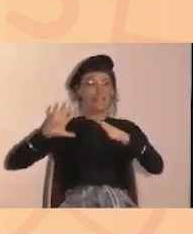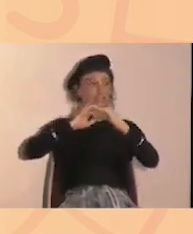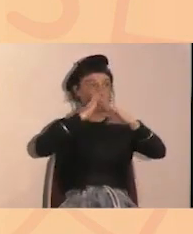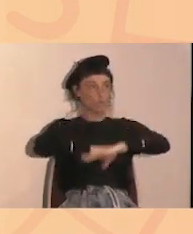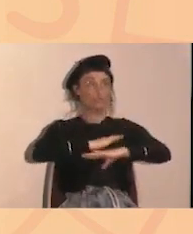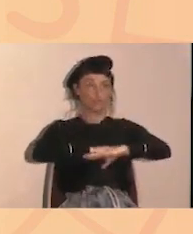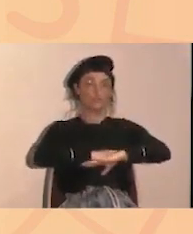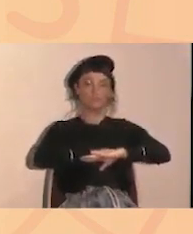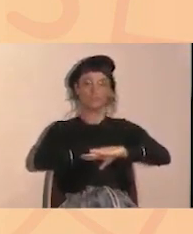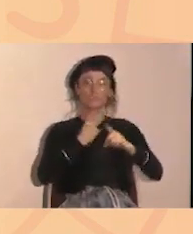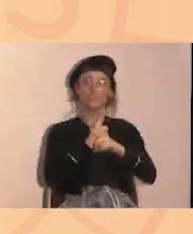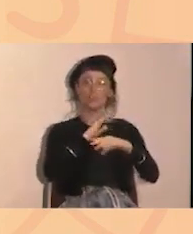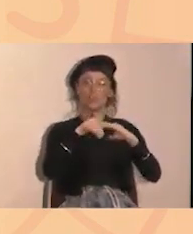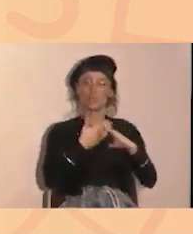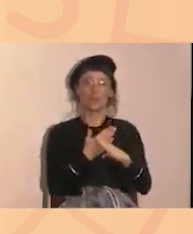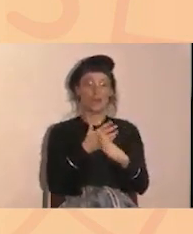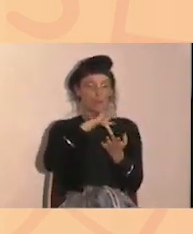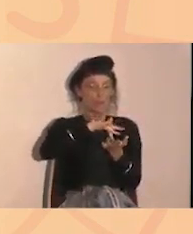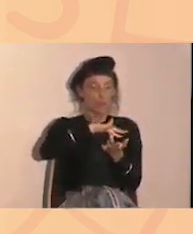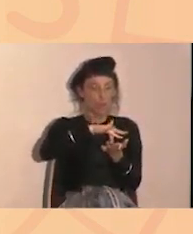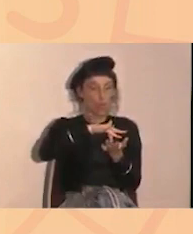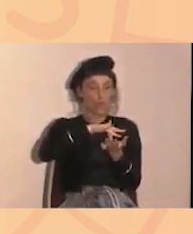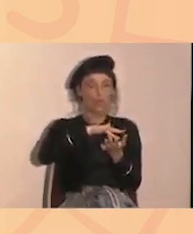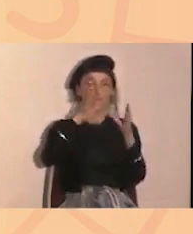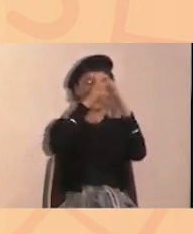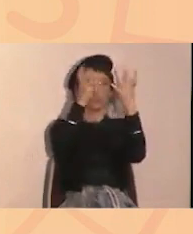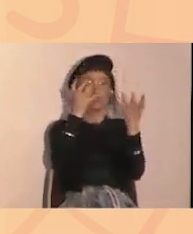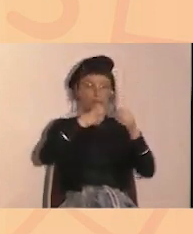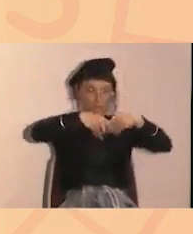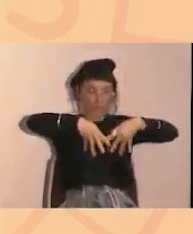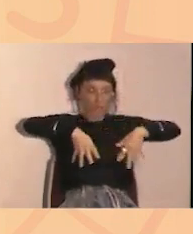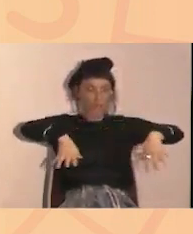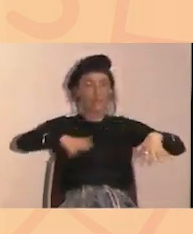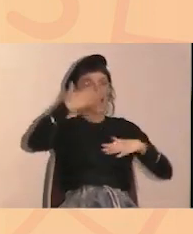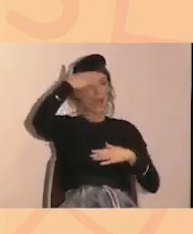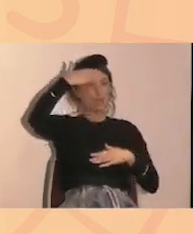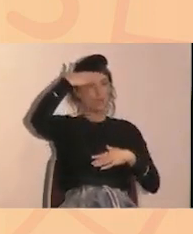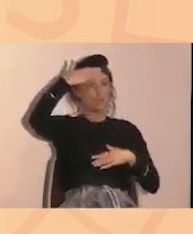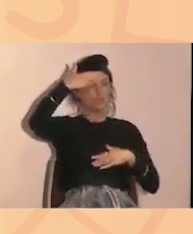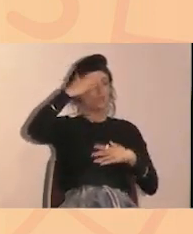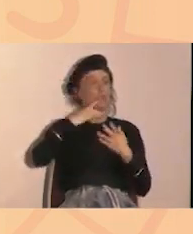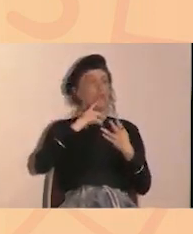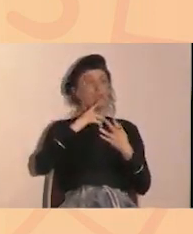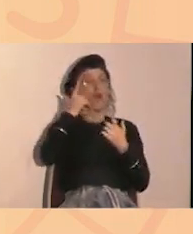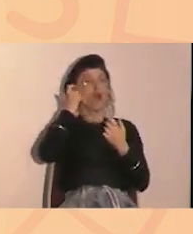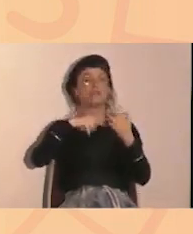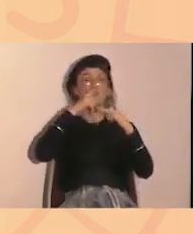And she talks about these cores of the trade being her old people and the idea that walking past these objects in the landscape